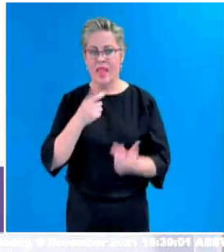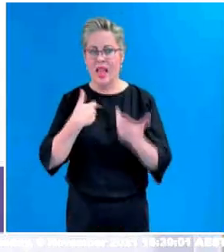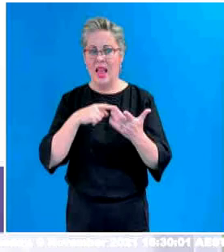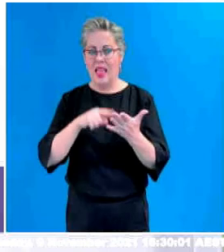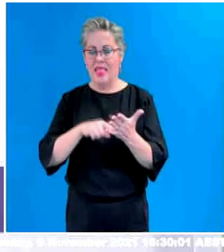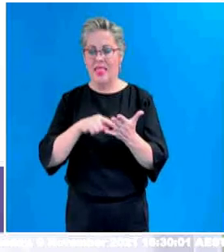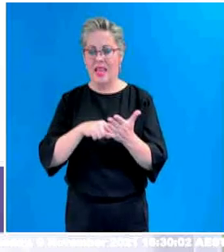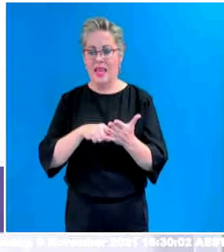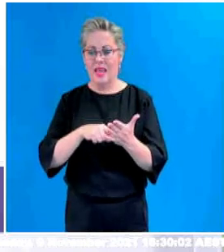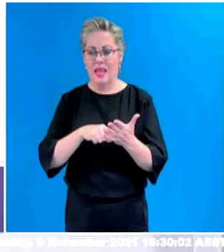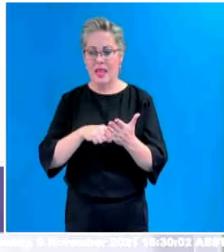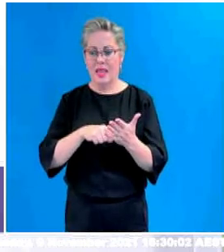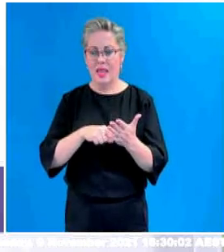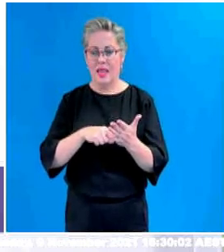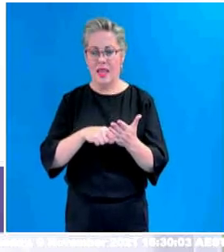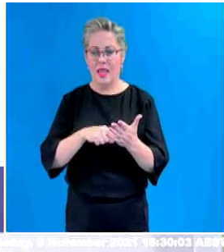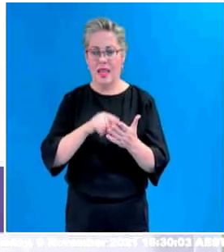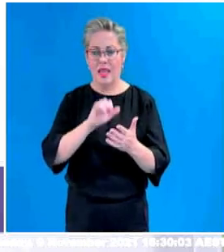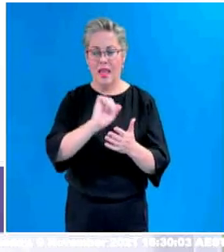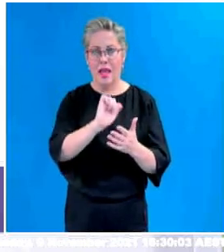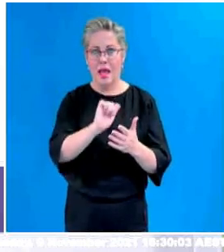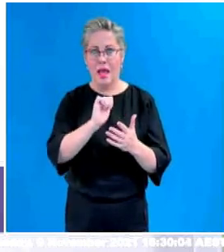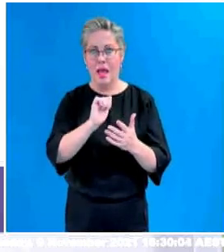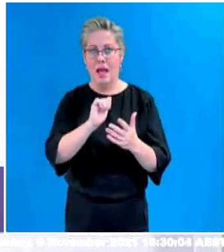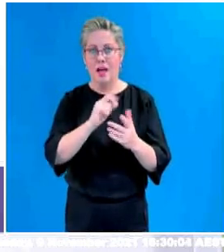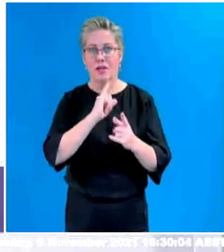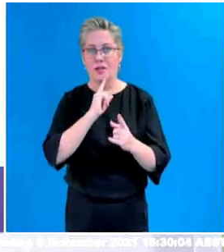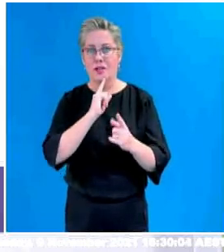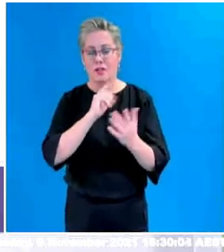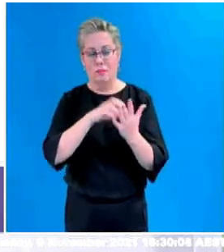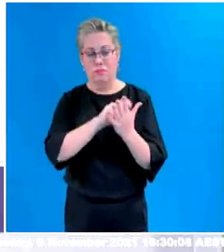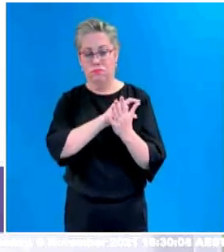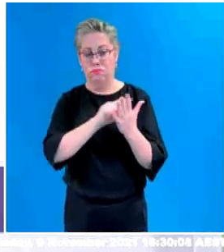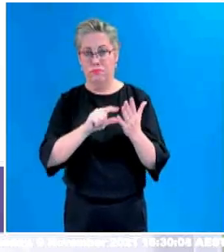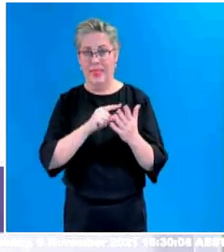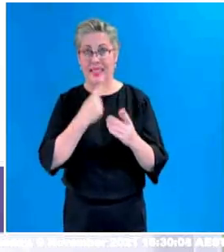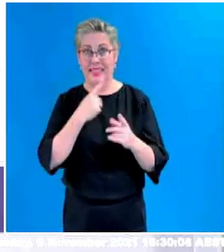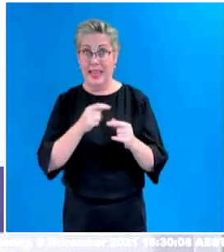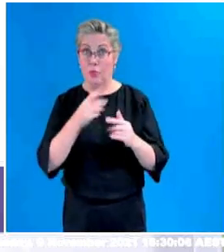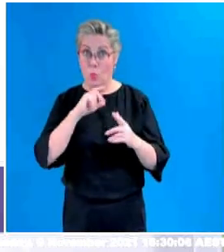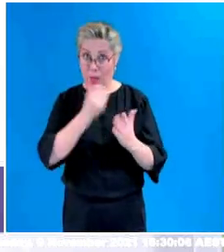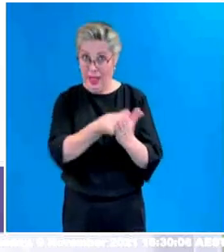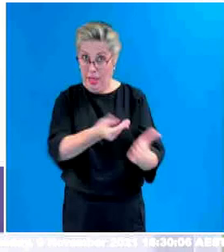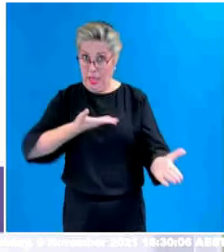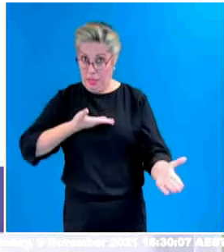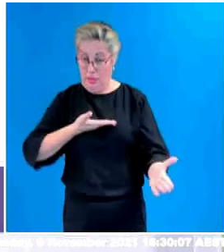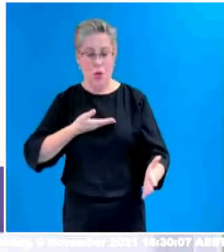the parties wish to suggest for tendering by Counsel Assisting", not that they are to be tendered.